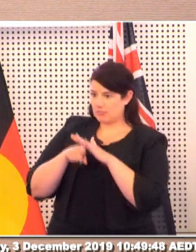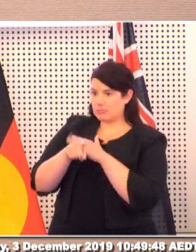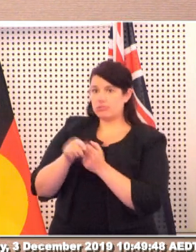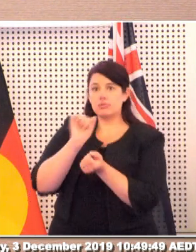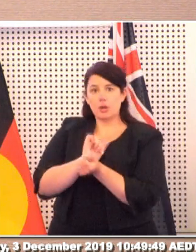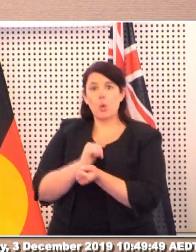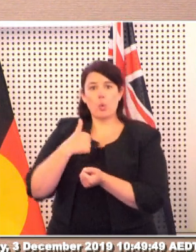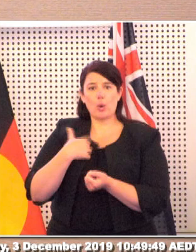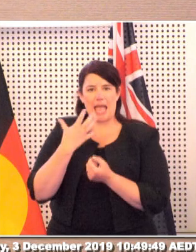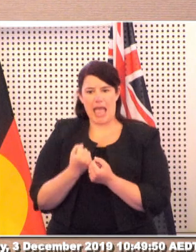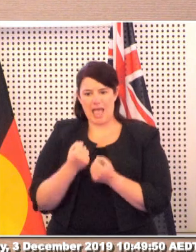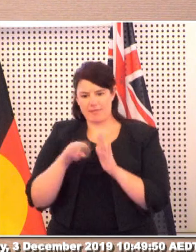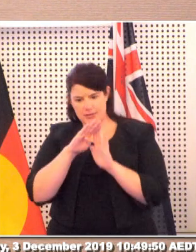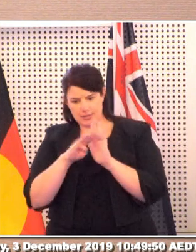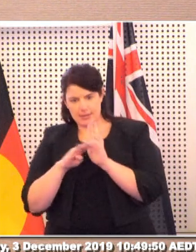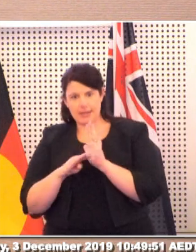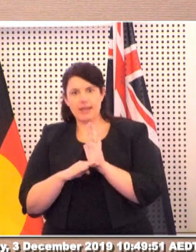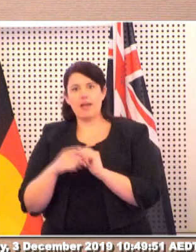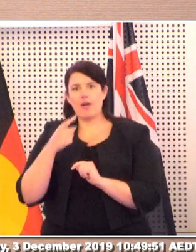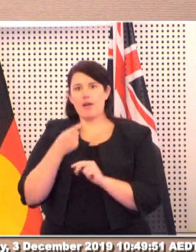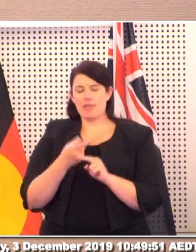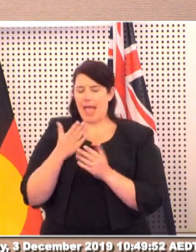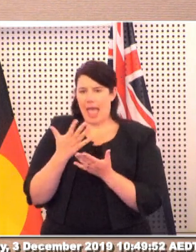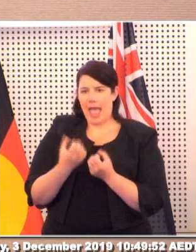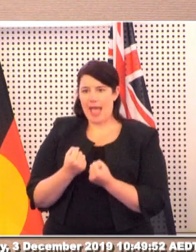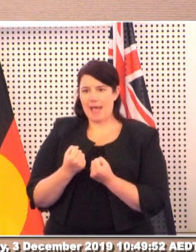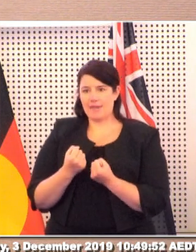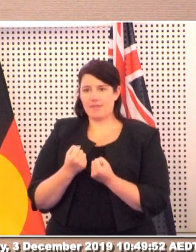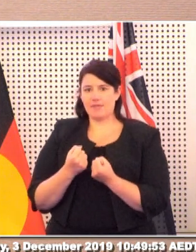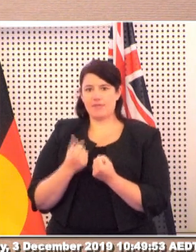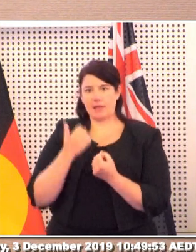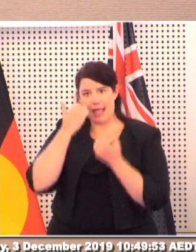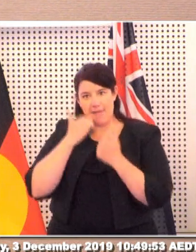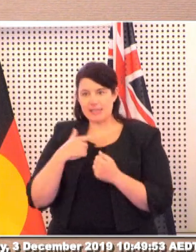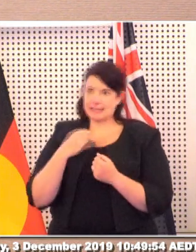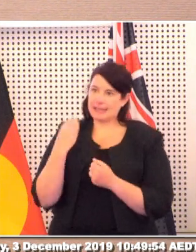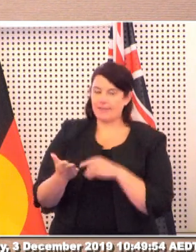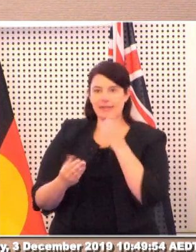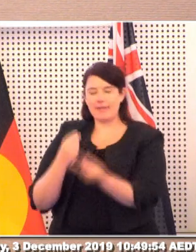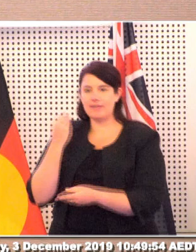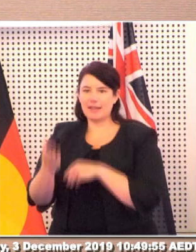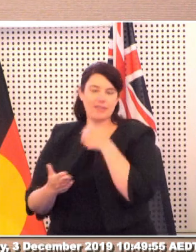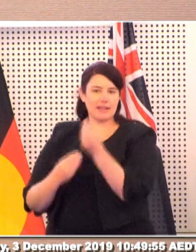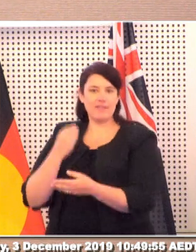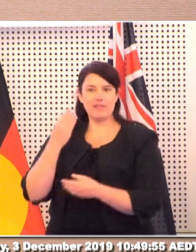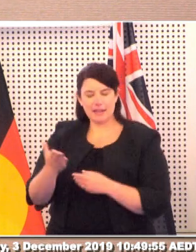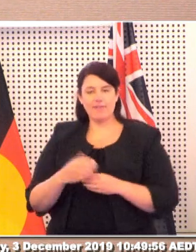in Victoria that have incredibly high burdens of proof because we understand that in any other context